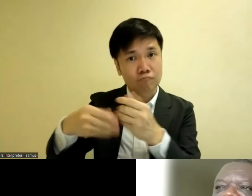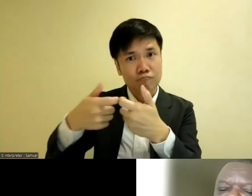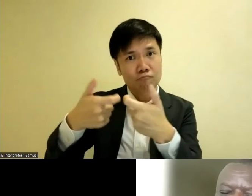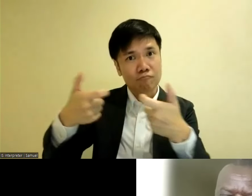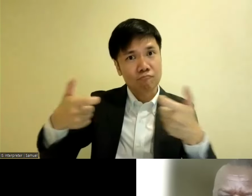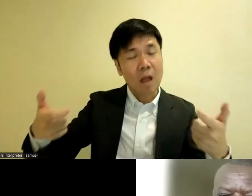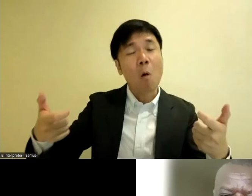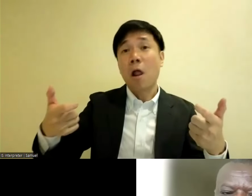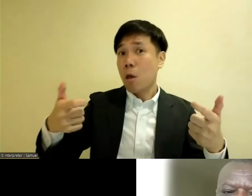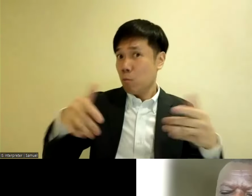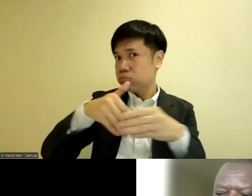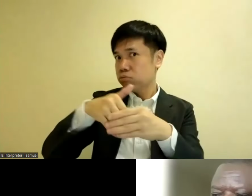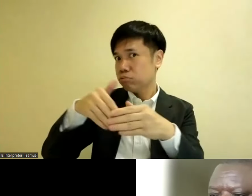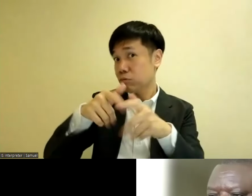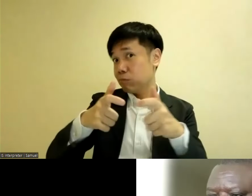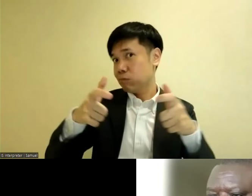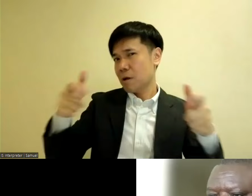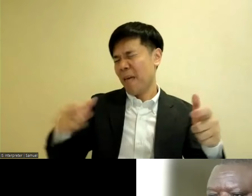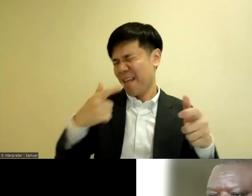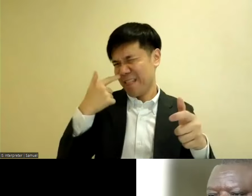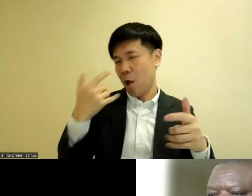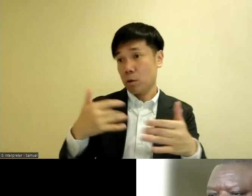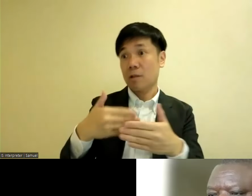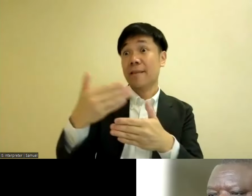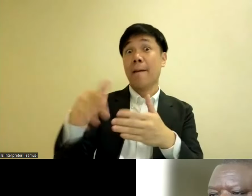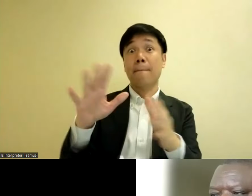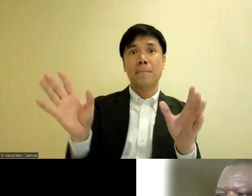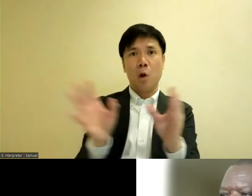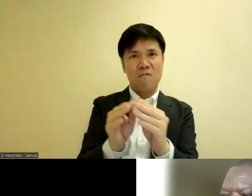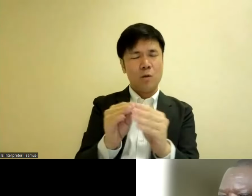in the next one, even better.